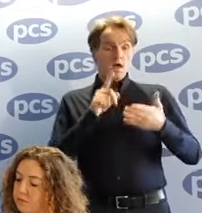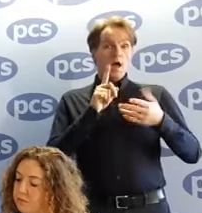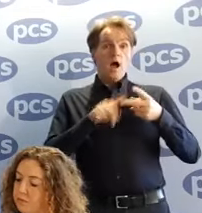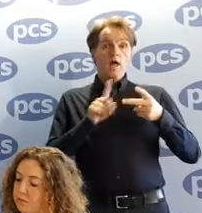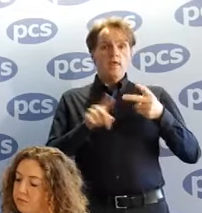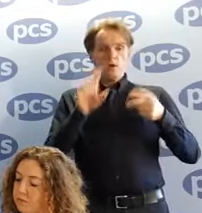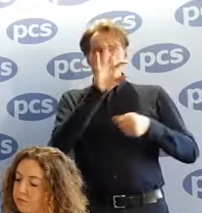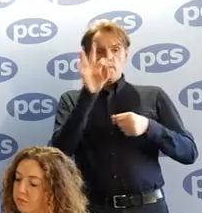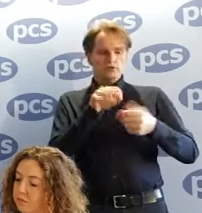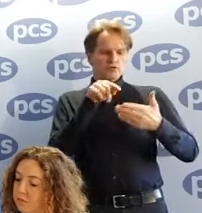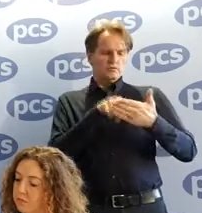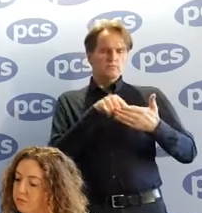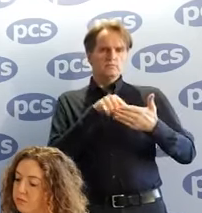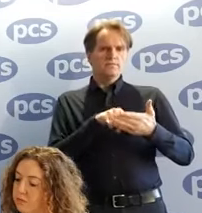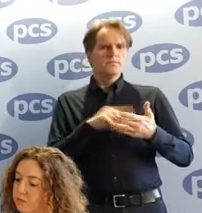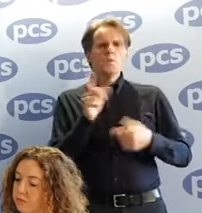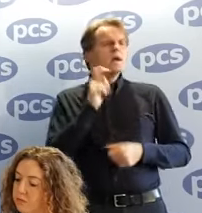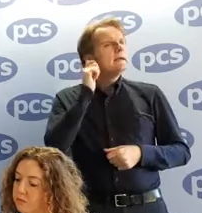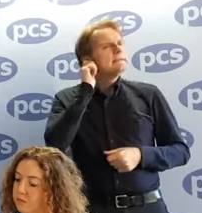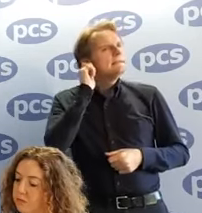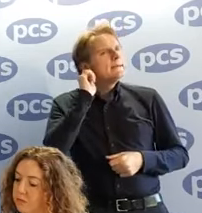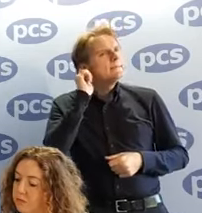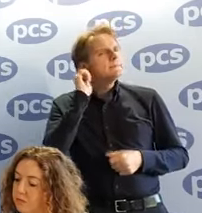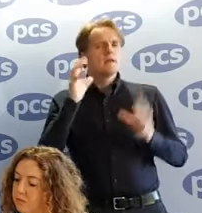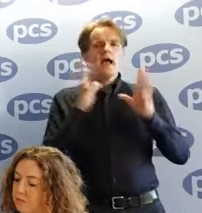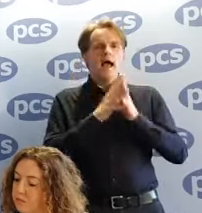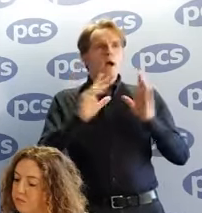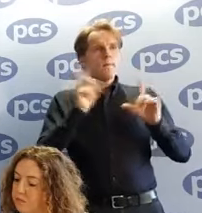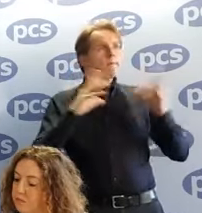are any tips for getting more people involved, where there aren't perhaps reps